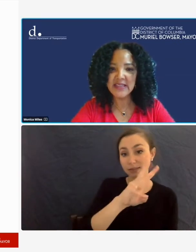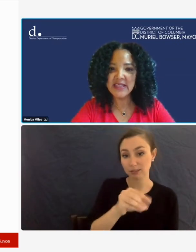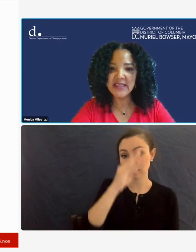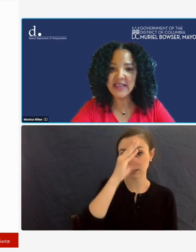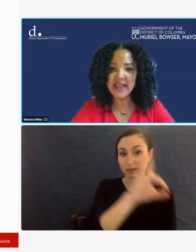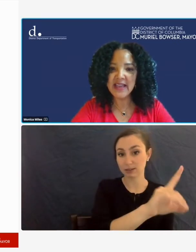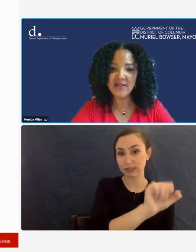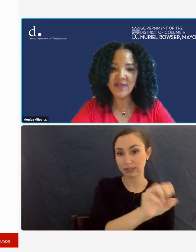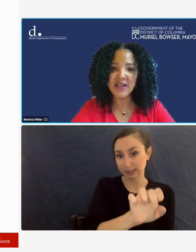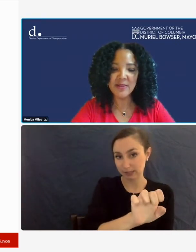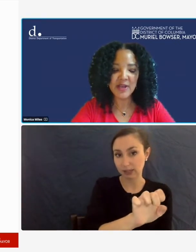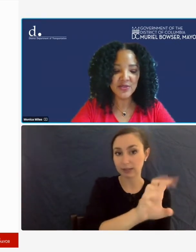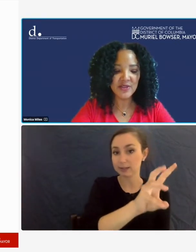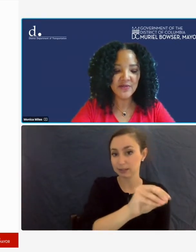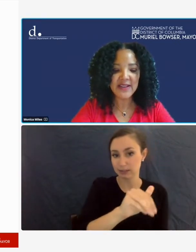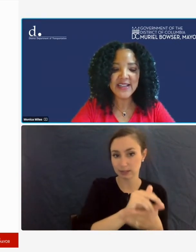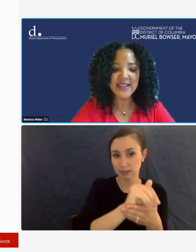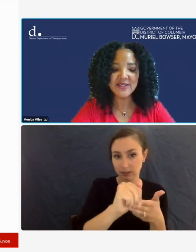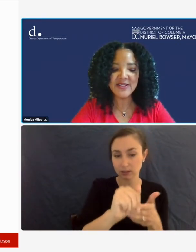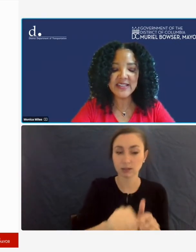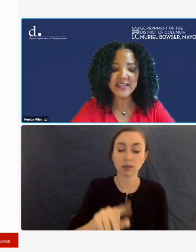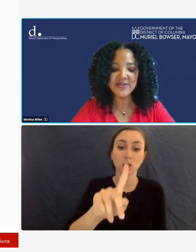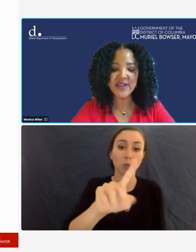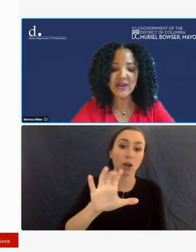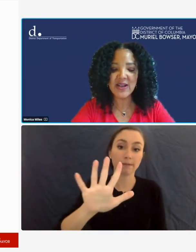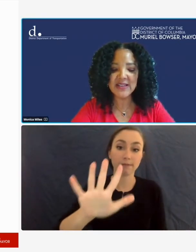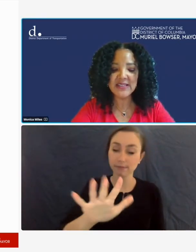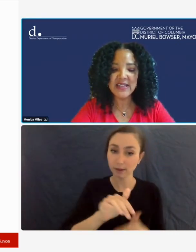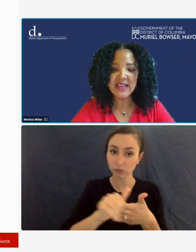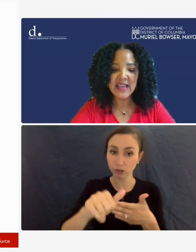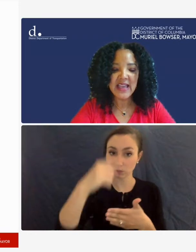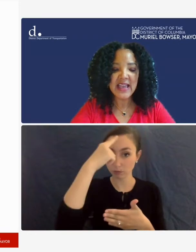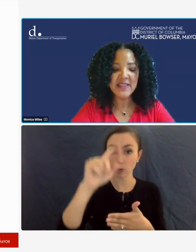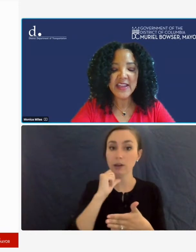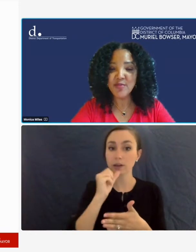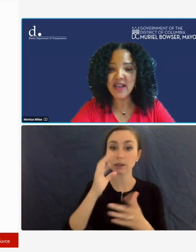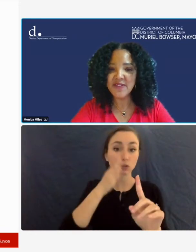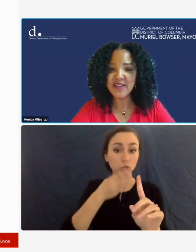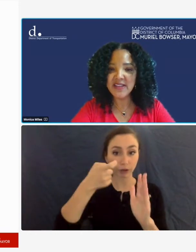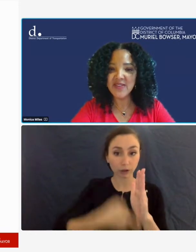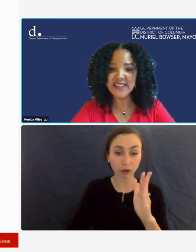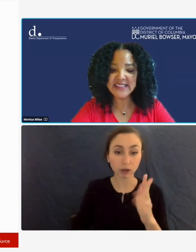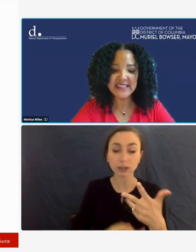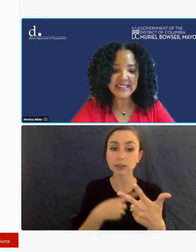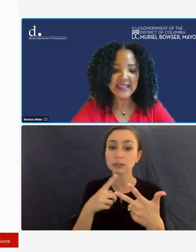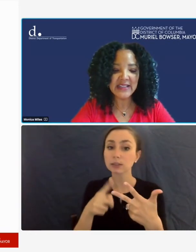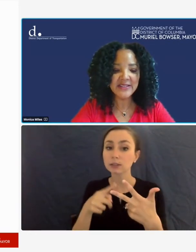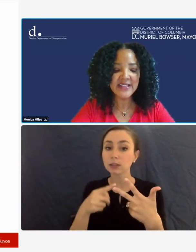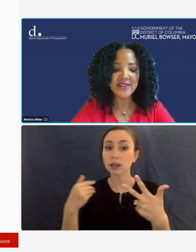they have um 105 dollars in indirect costs they have profit of 16 and 50